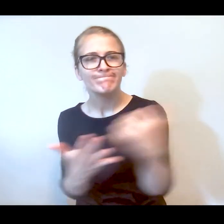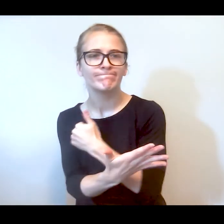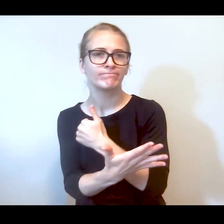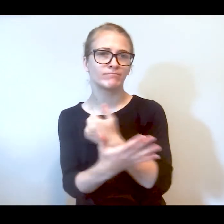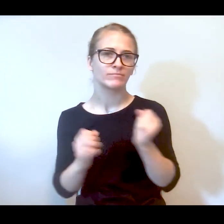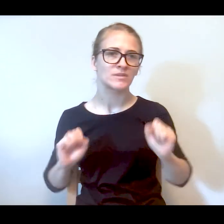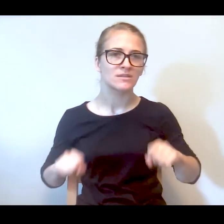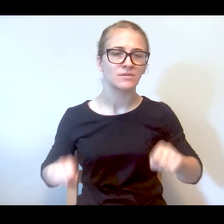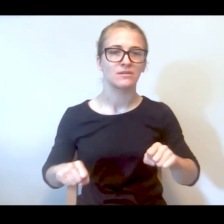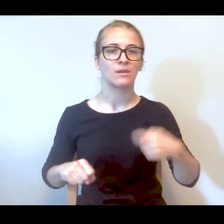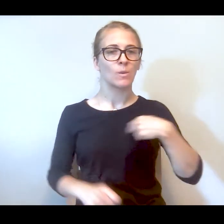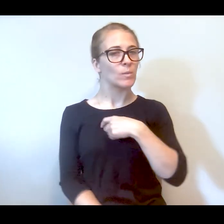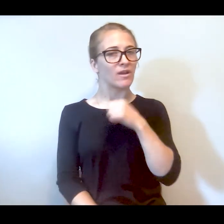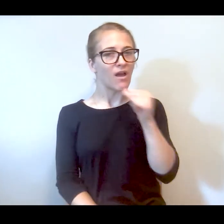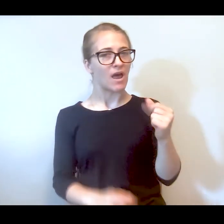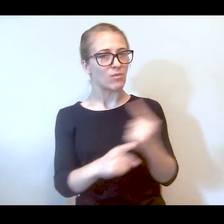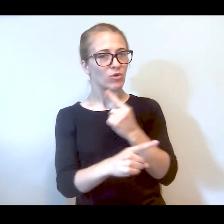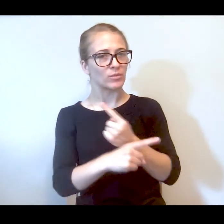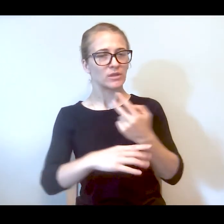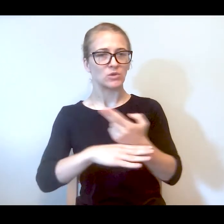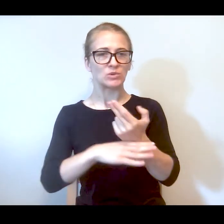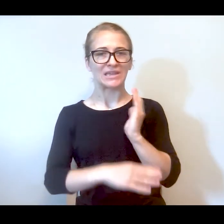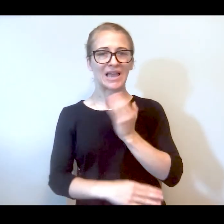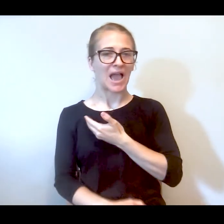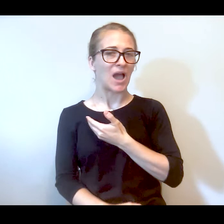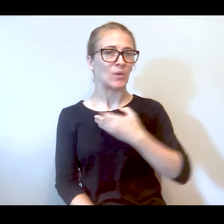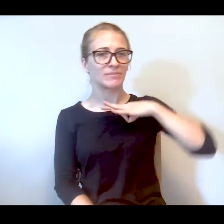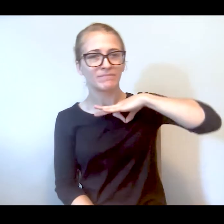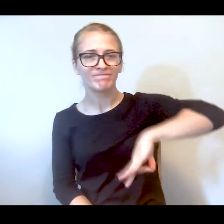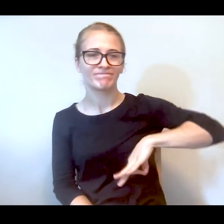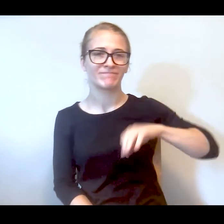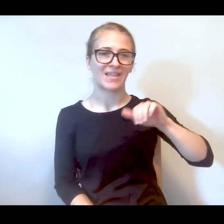not properly utilizing peers which are assets in our